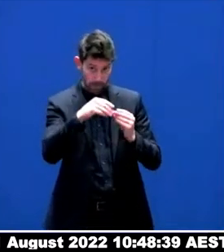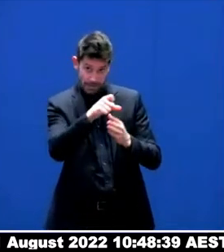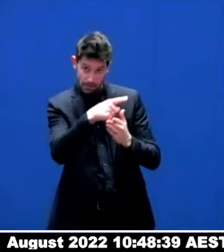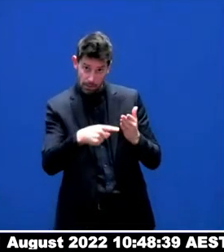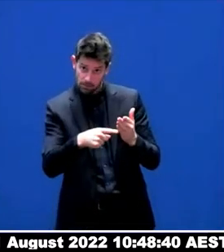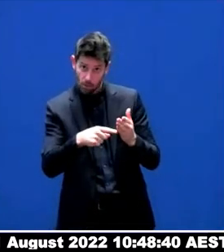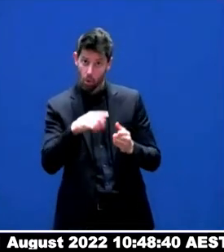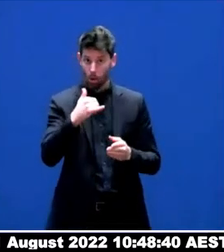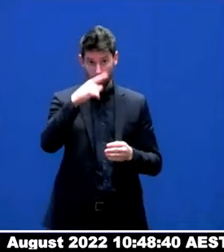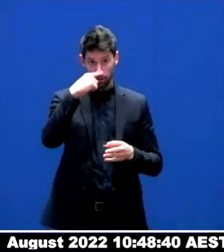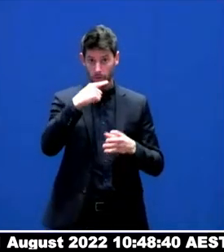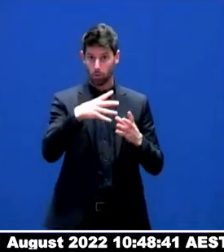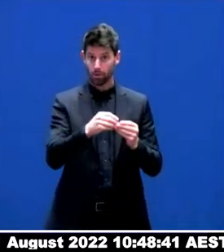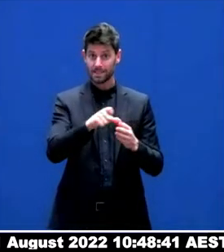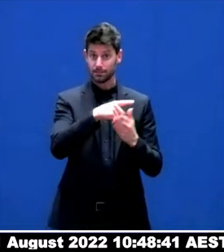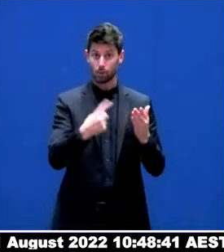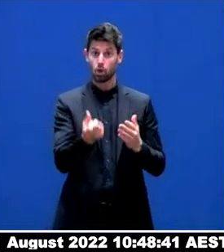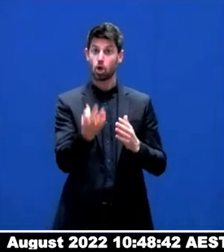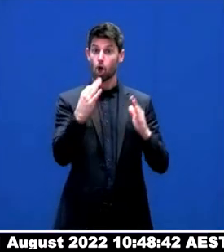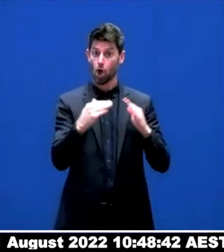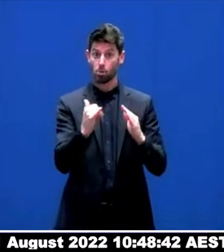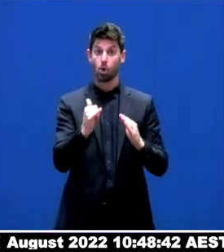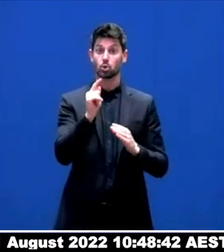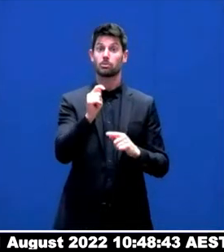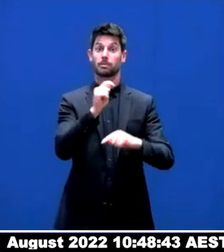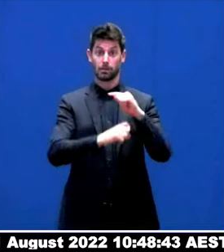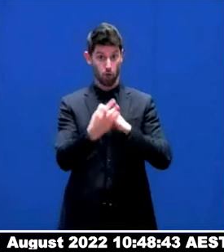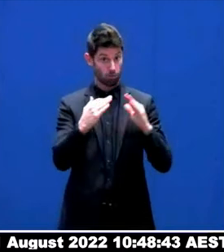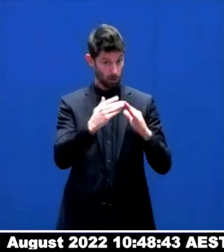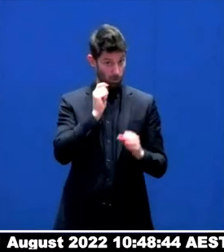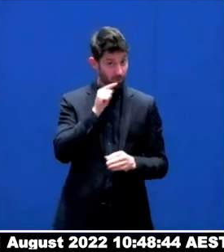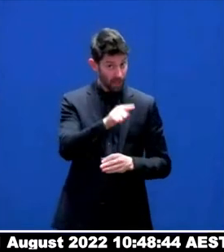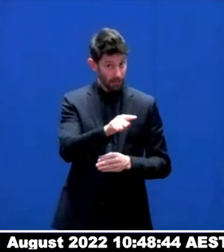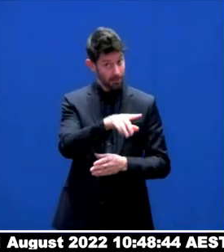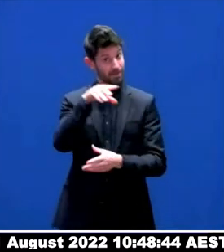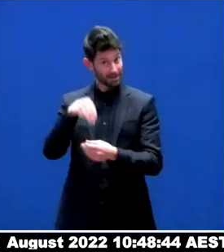people with disability who are homeless or at risk of homelessness will be included in